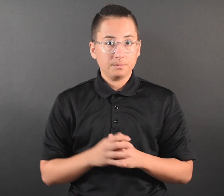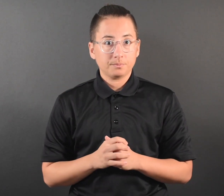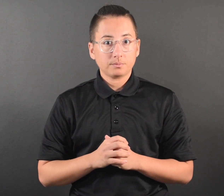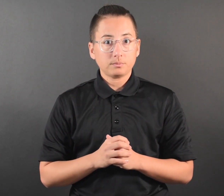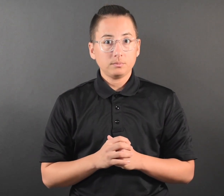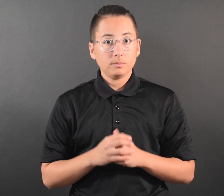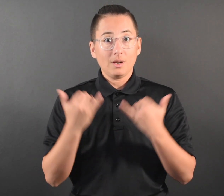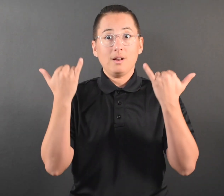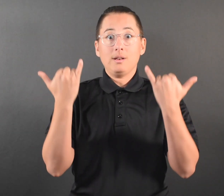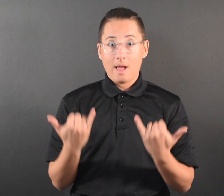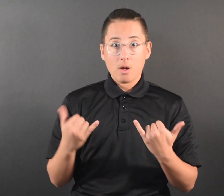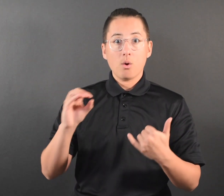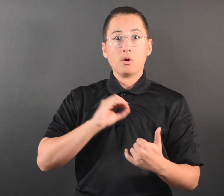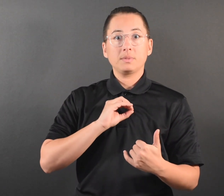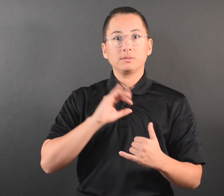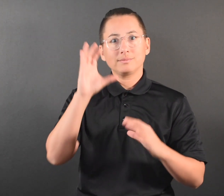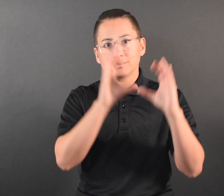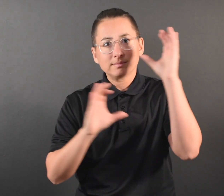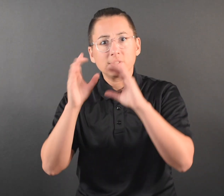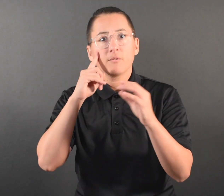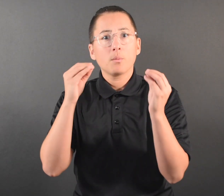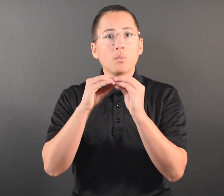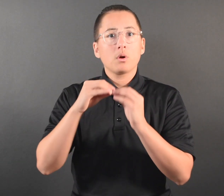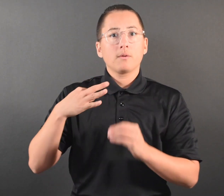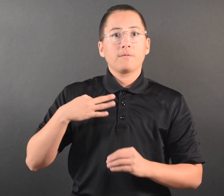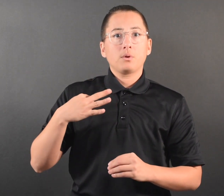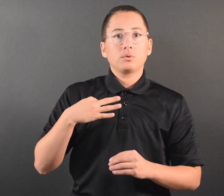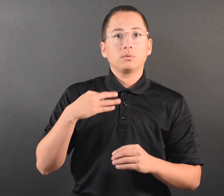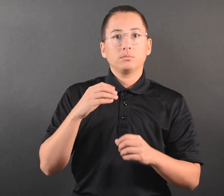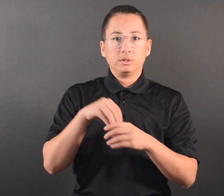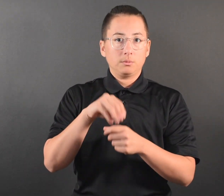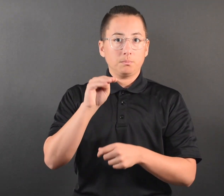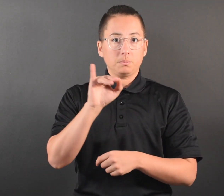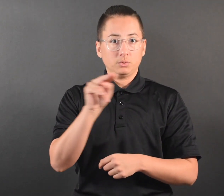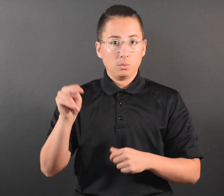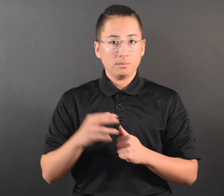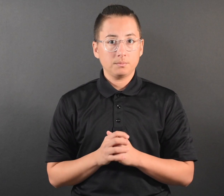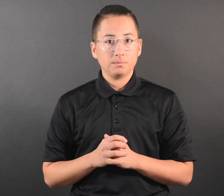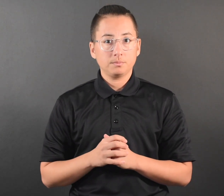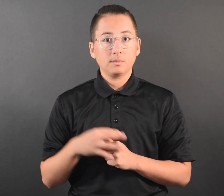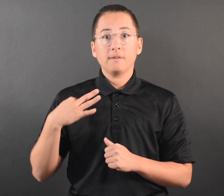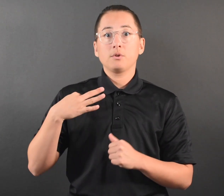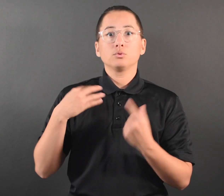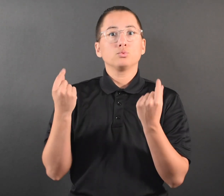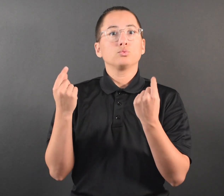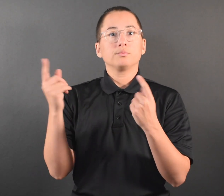and the ombudsman is seeking new volunteers across Minnesota. The volunteers are assigned